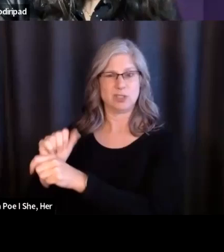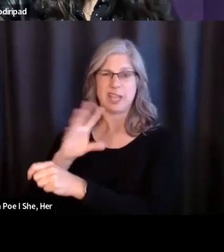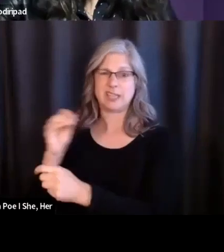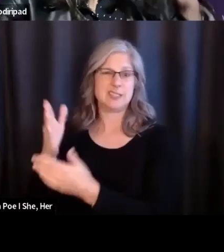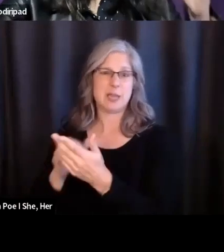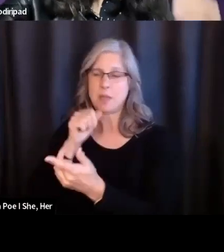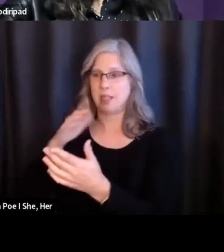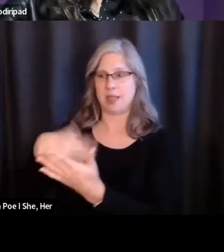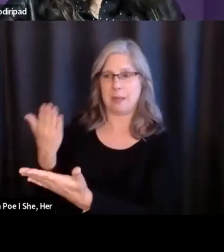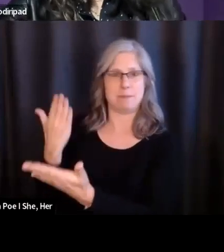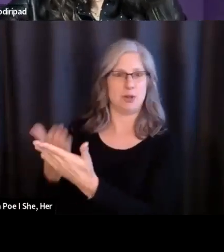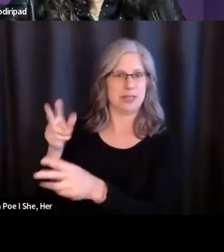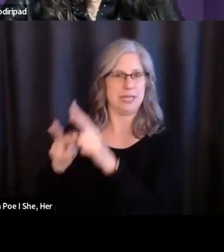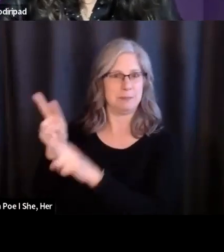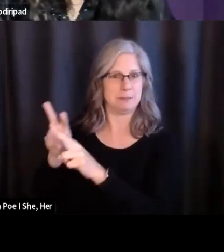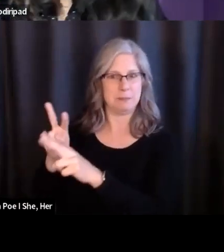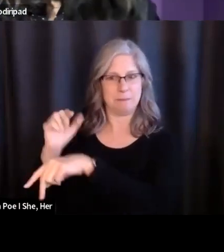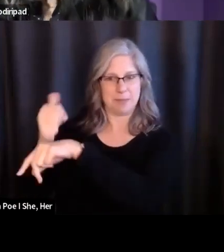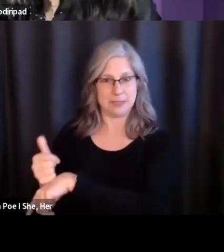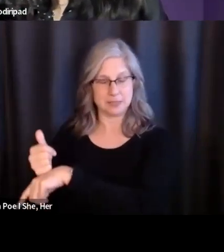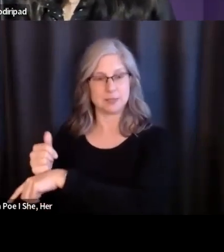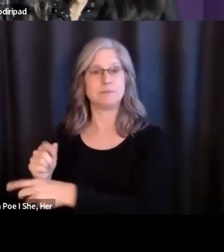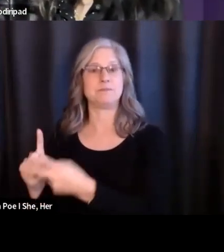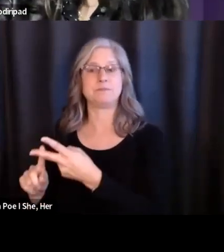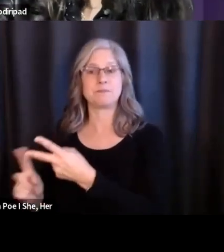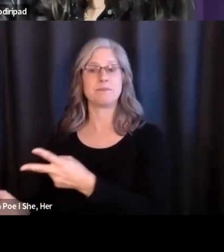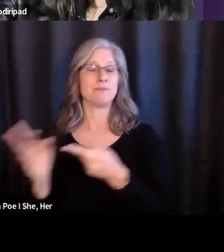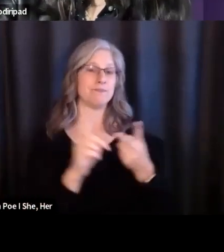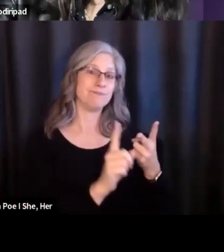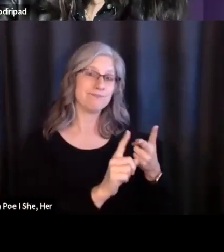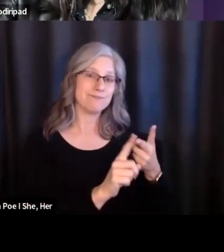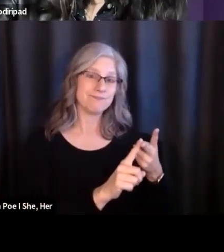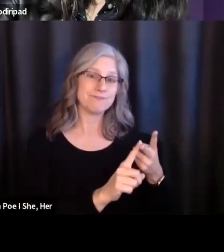So that's one piece and then the other piece is that there's this assumption that